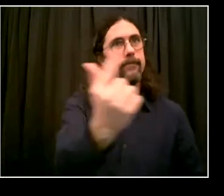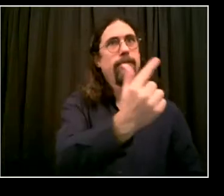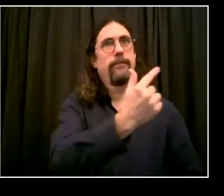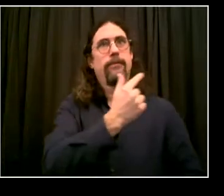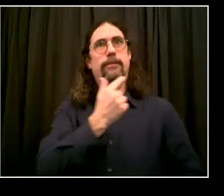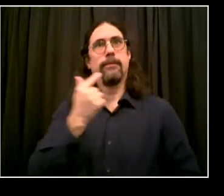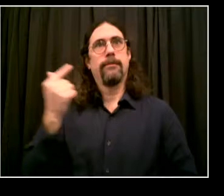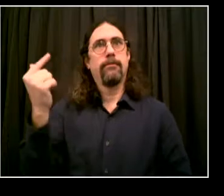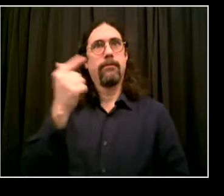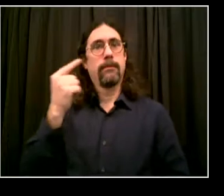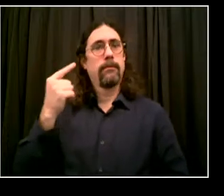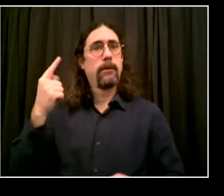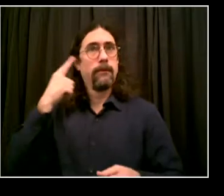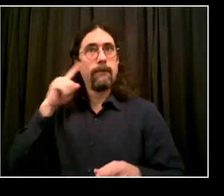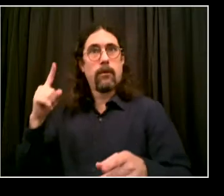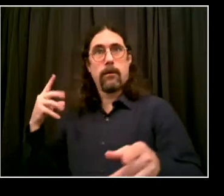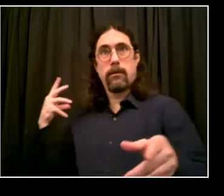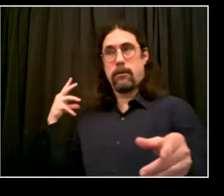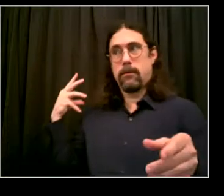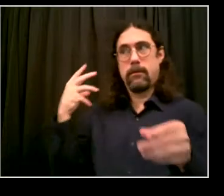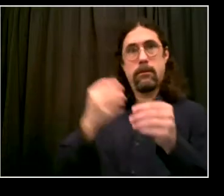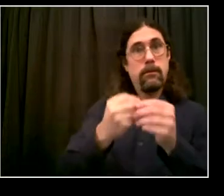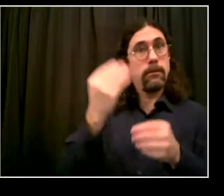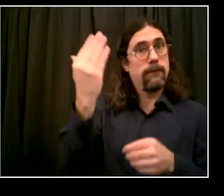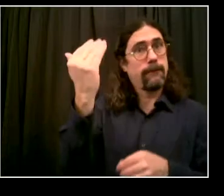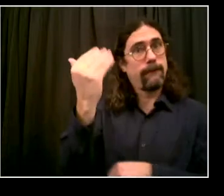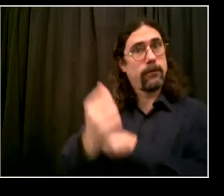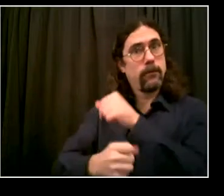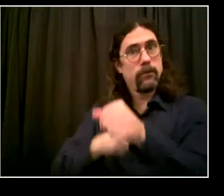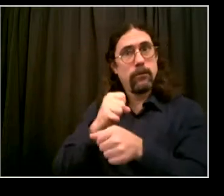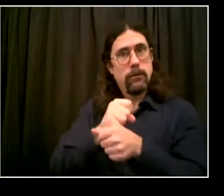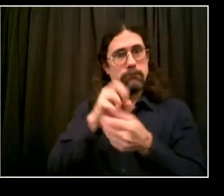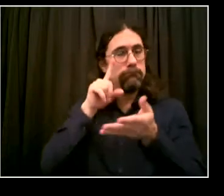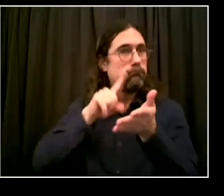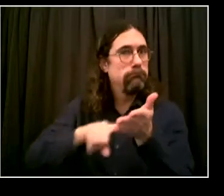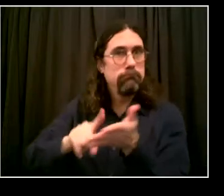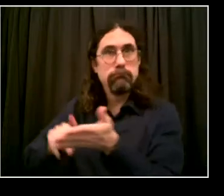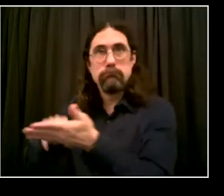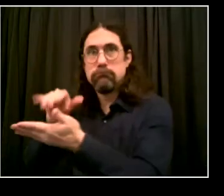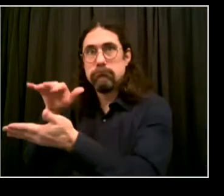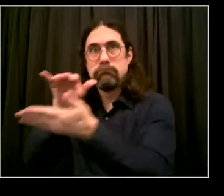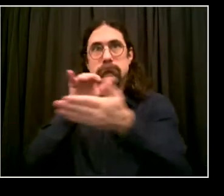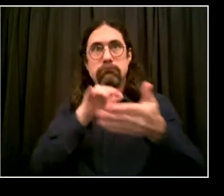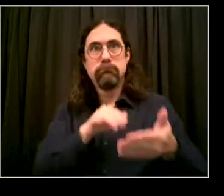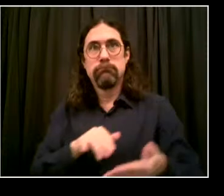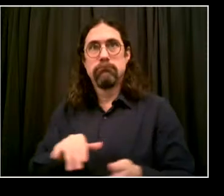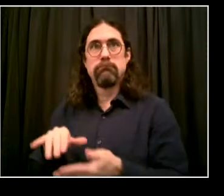THE COMPTROLLER, SCOTT STRINGER FOR COMMISSIONING AND DOING 15 YEAR STUDY THAT